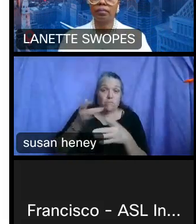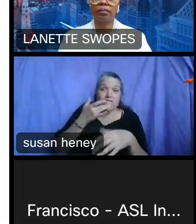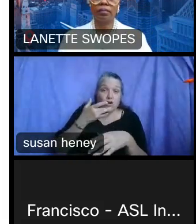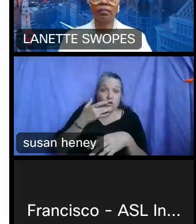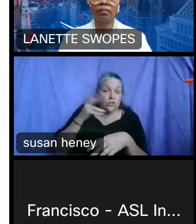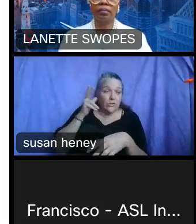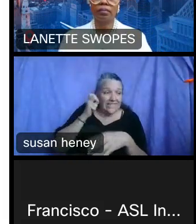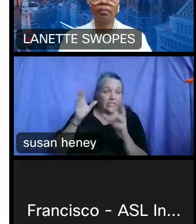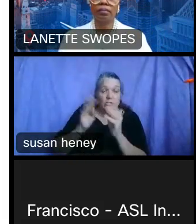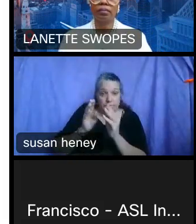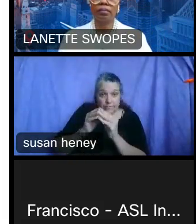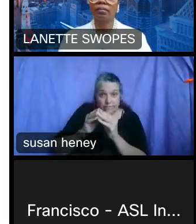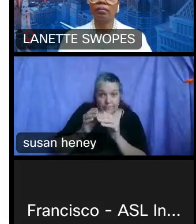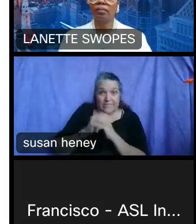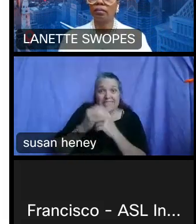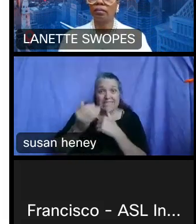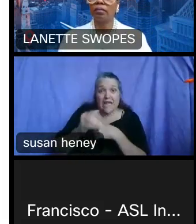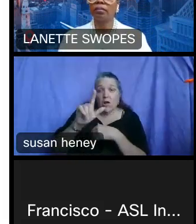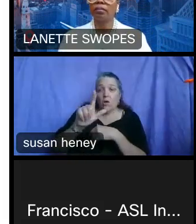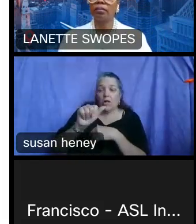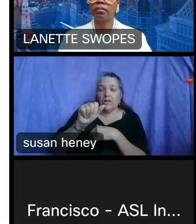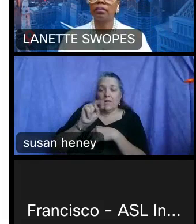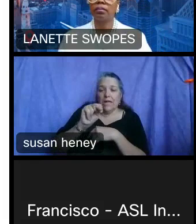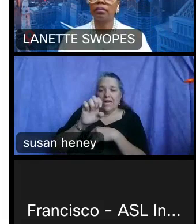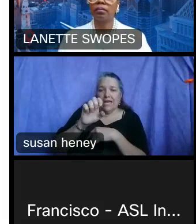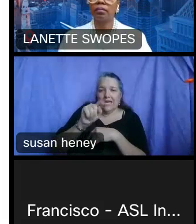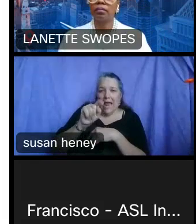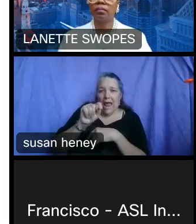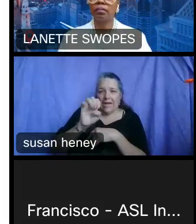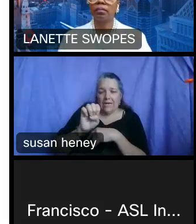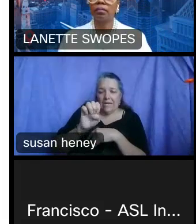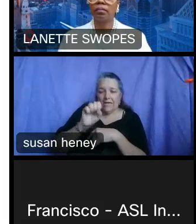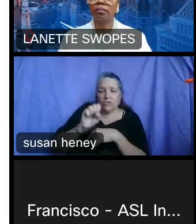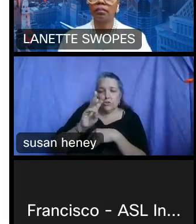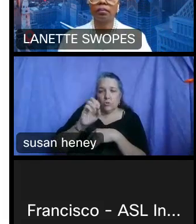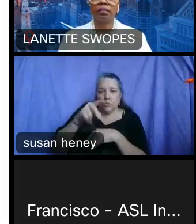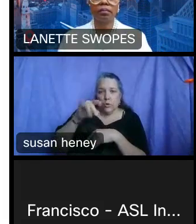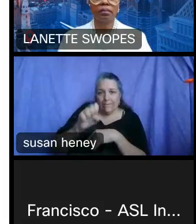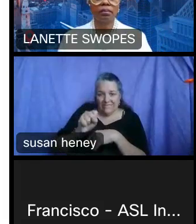you to our speaker Lanette Swopes. Thanks again for being with us today. Lanette, you may begin.